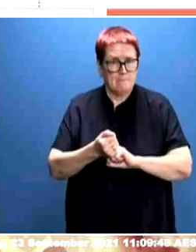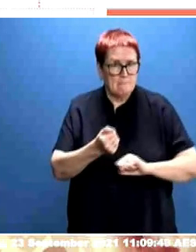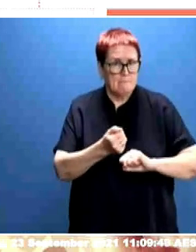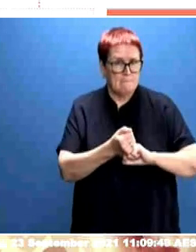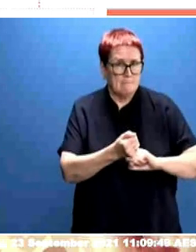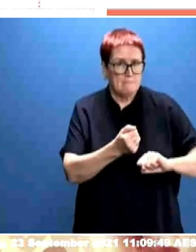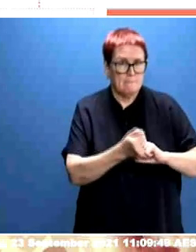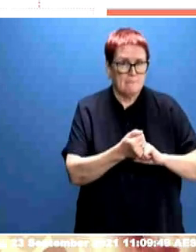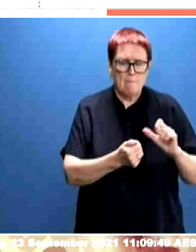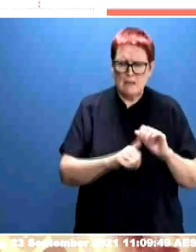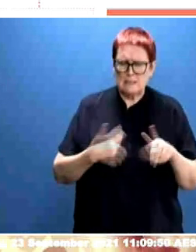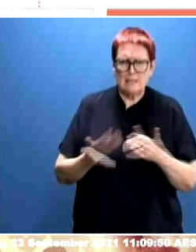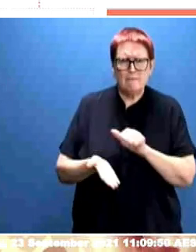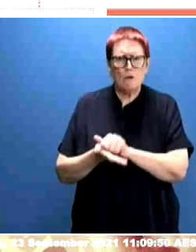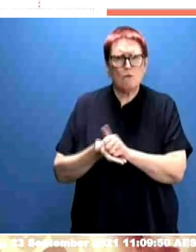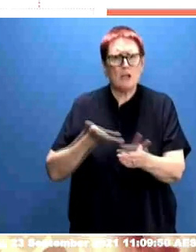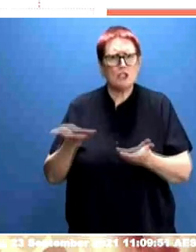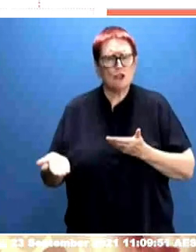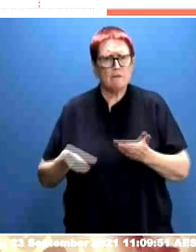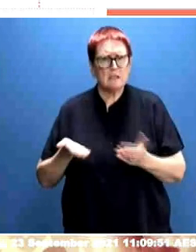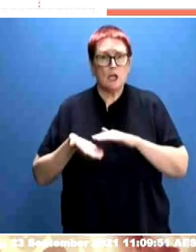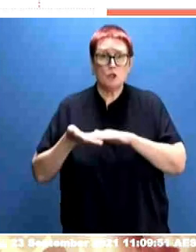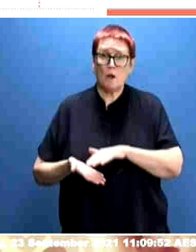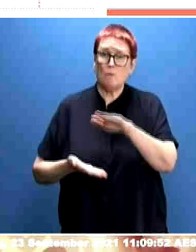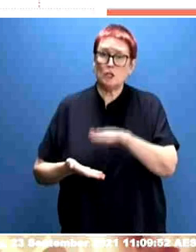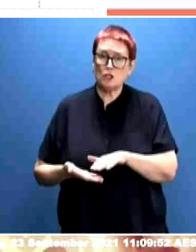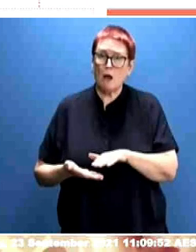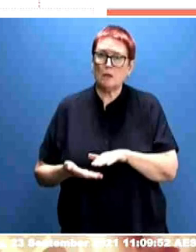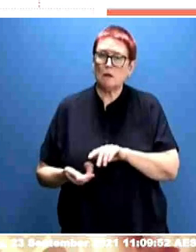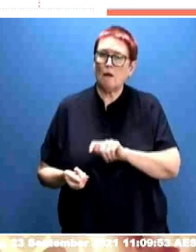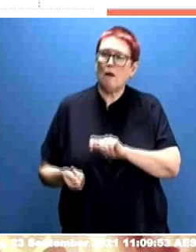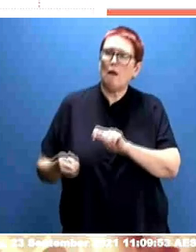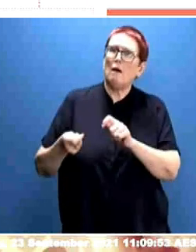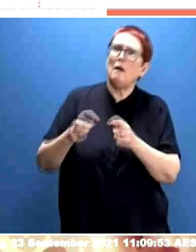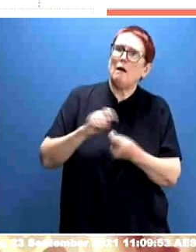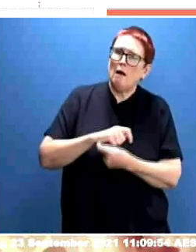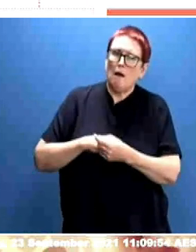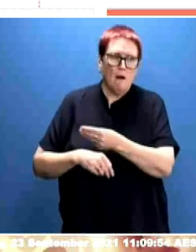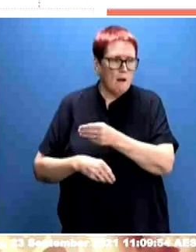to assist the child to make the transition so that they won't then again fall down